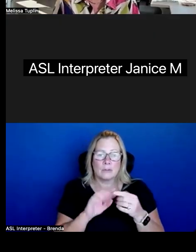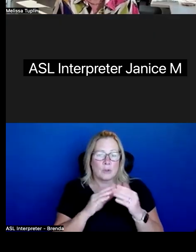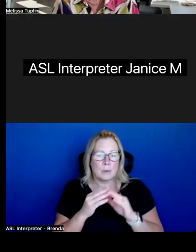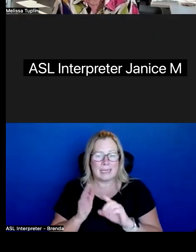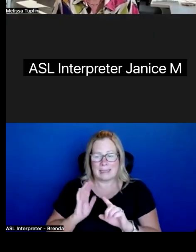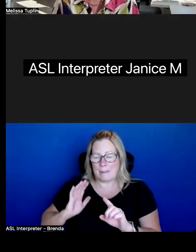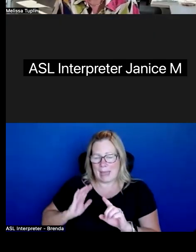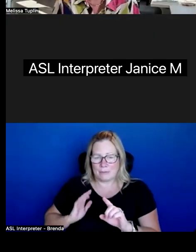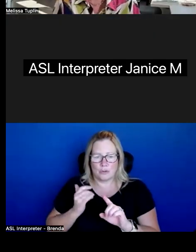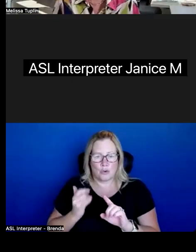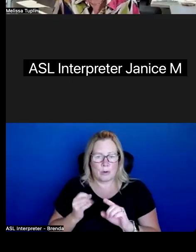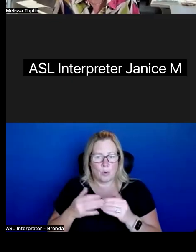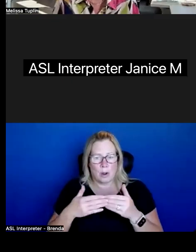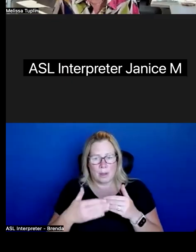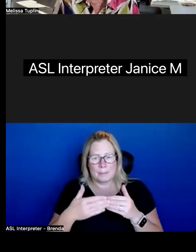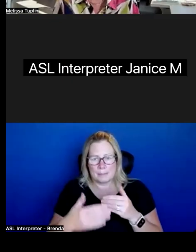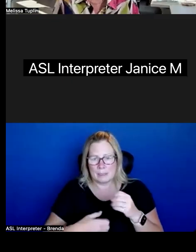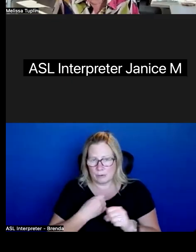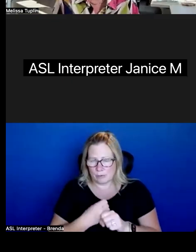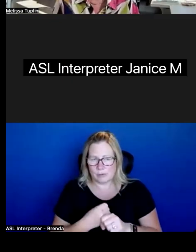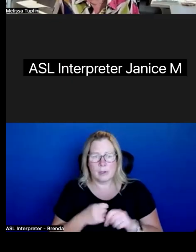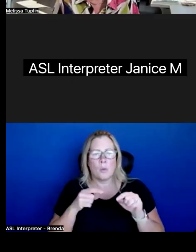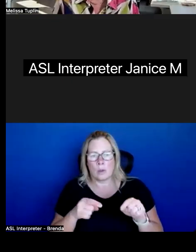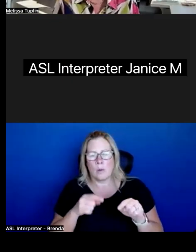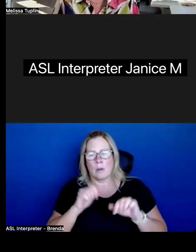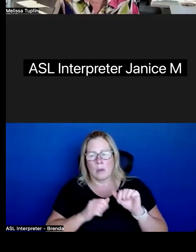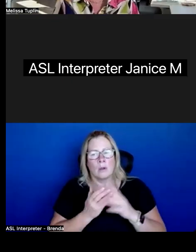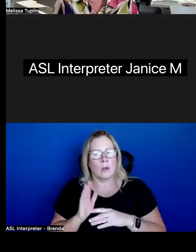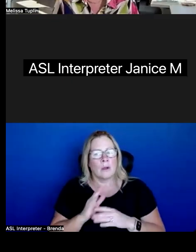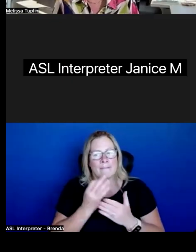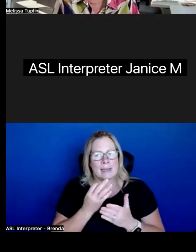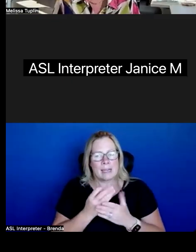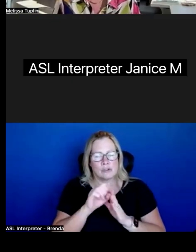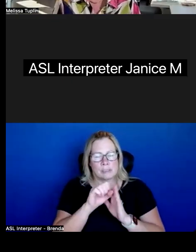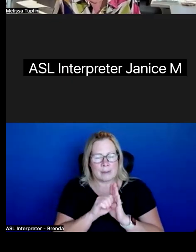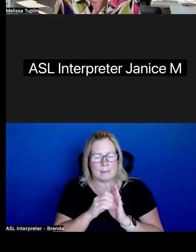This criteria will also be assessed through your financial statements and the financial form,